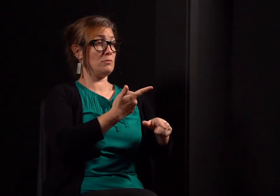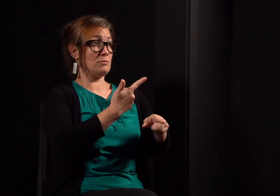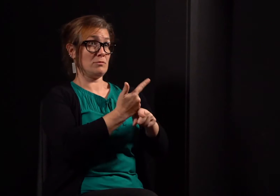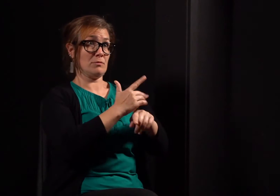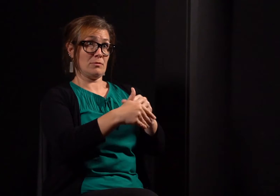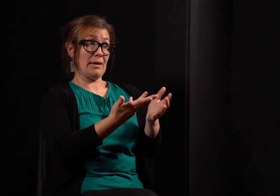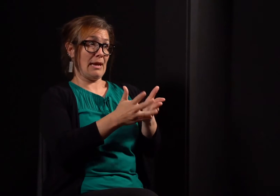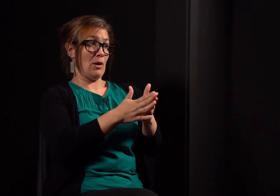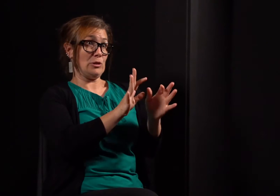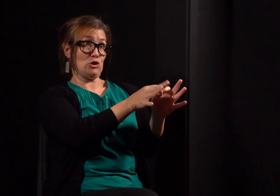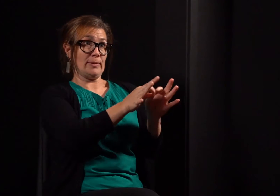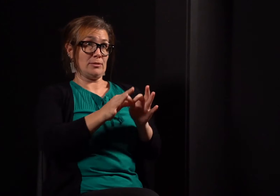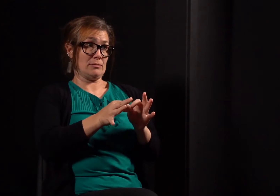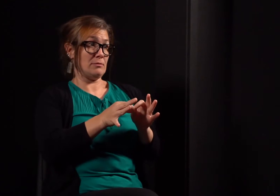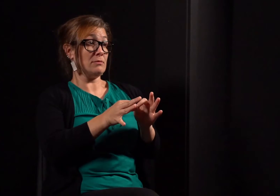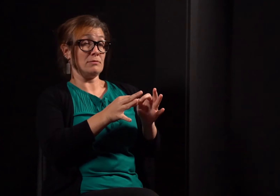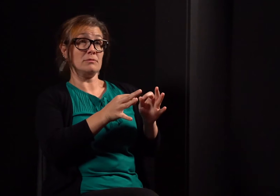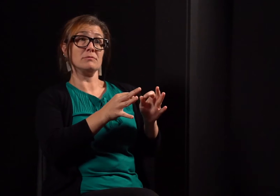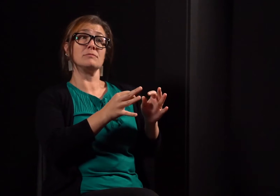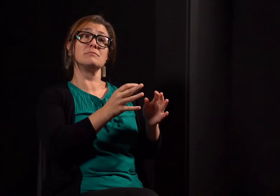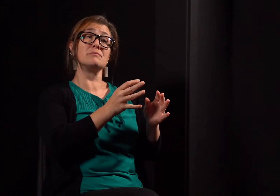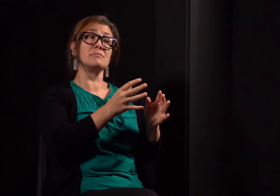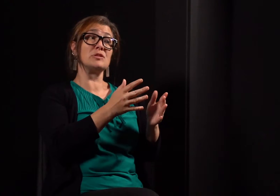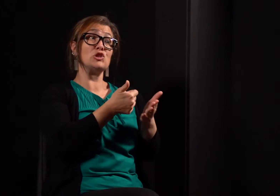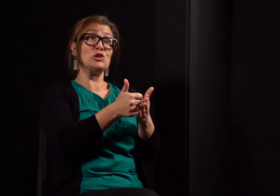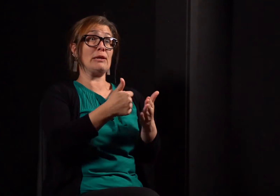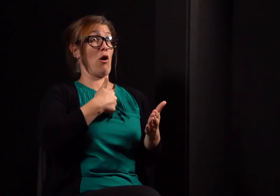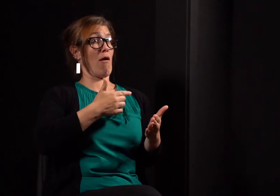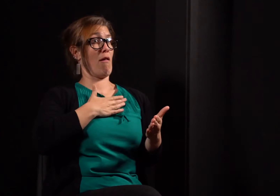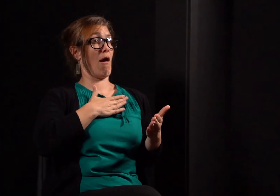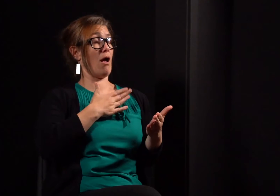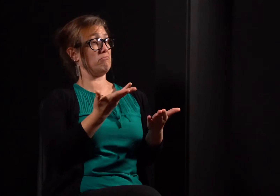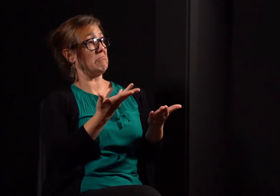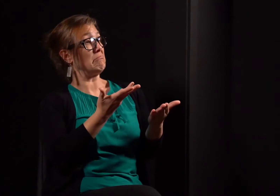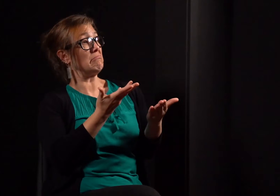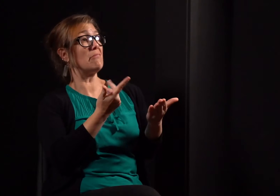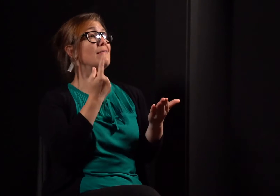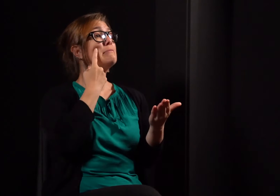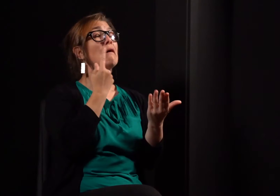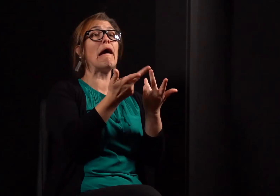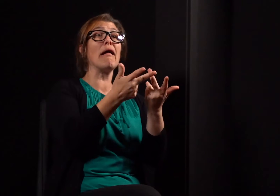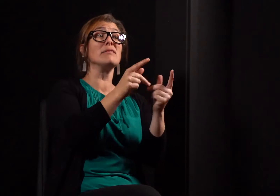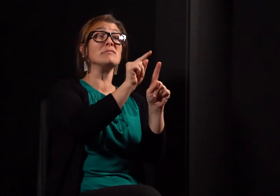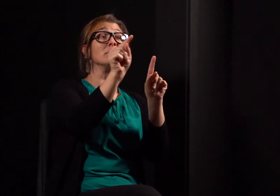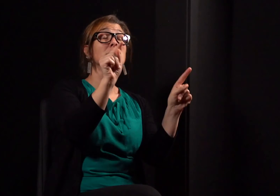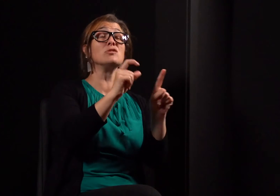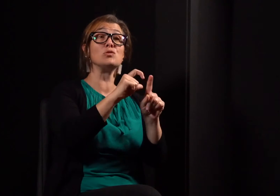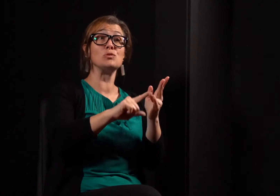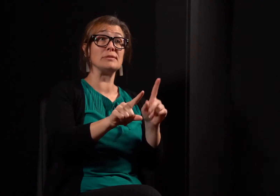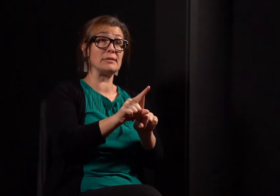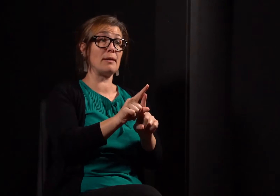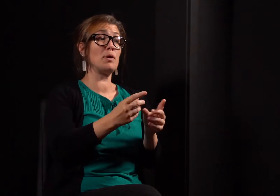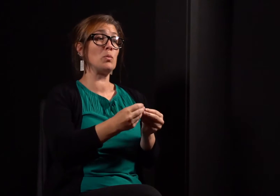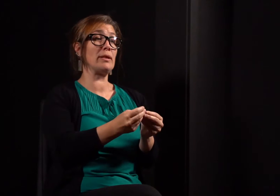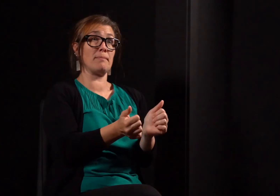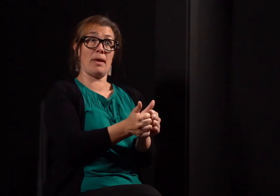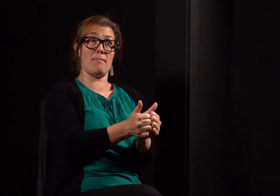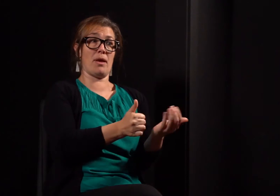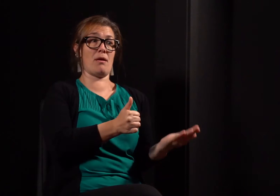Yeah, first I'll speak about how the interpretation will go. On the job, I will sometimes have a piece of paper